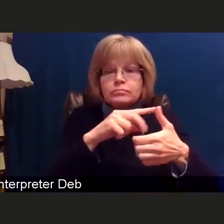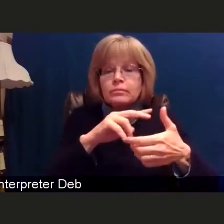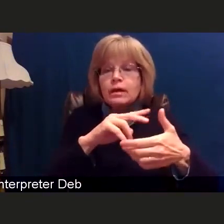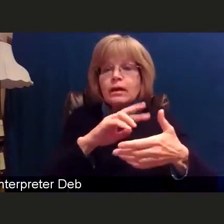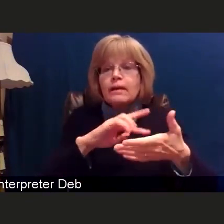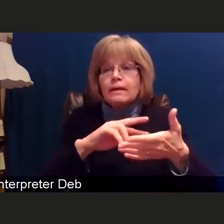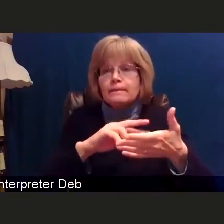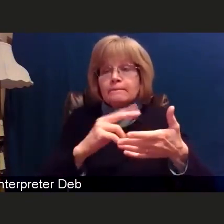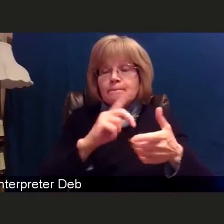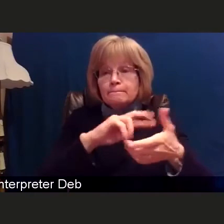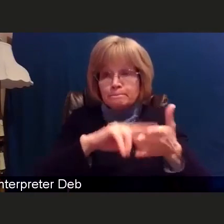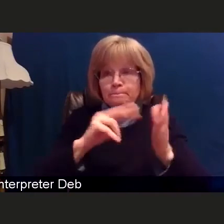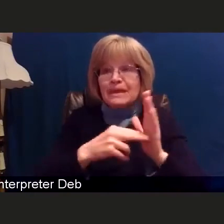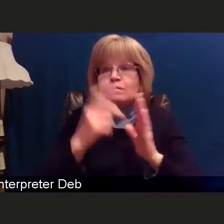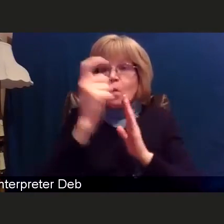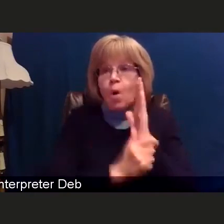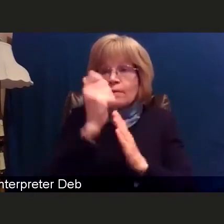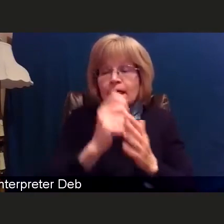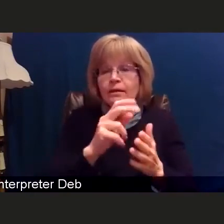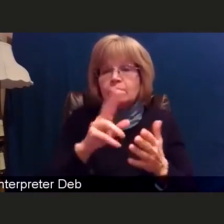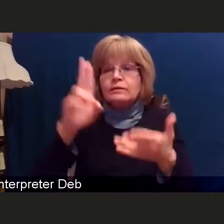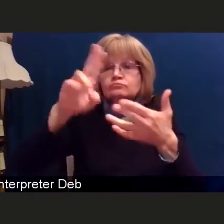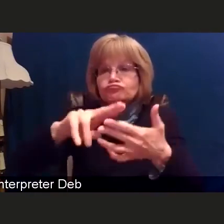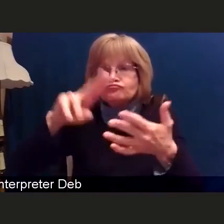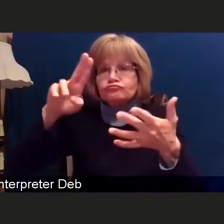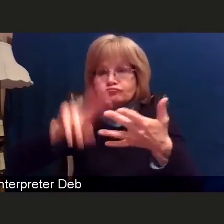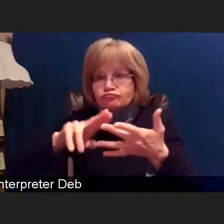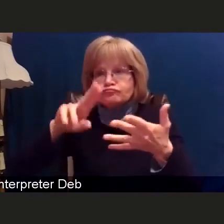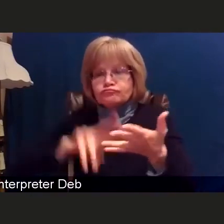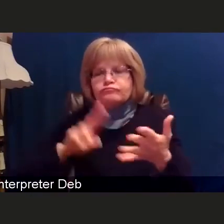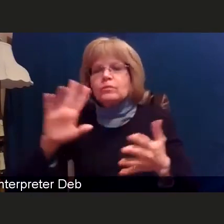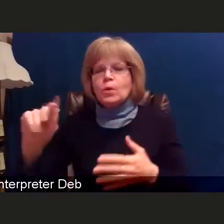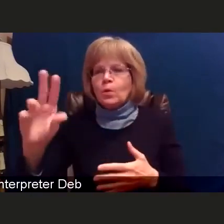or automatically put you on the other list. So for instance,